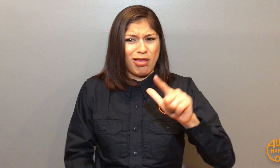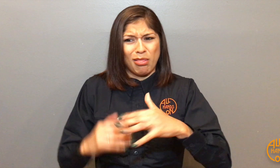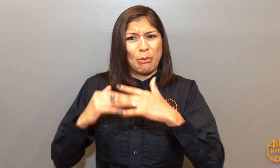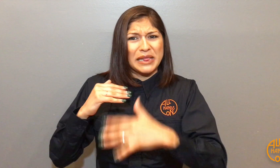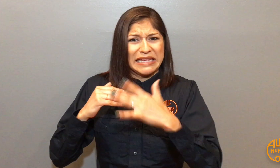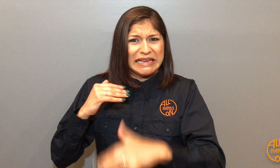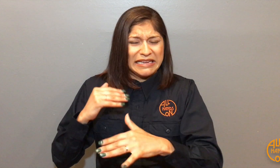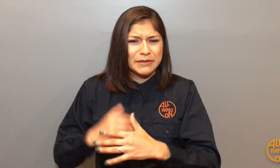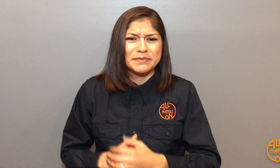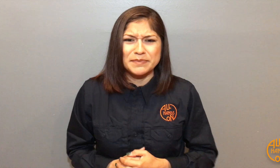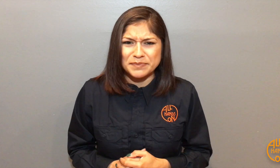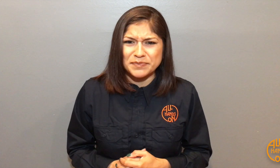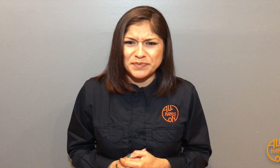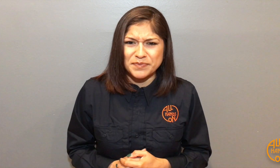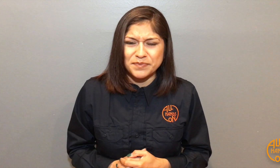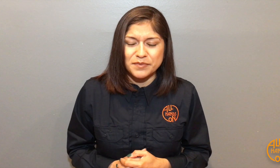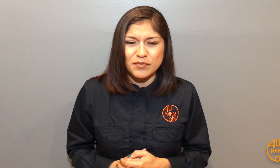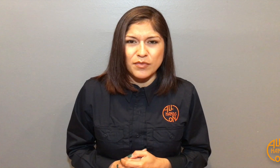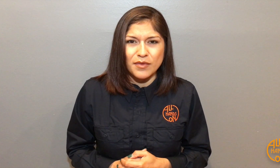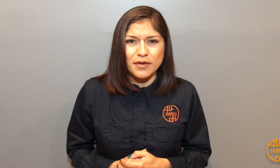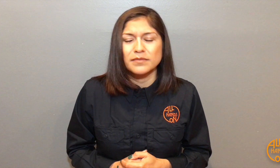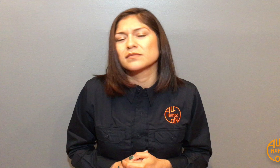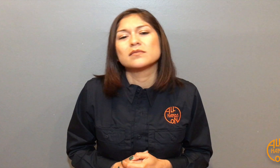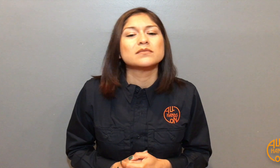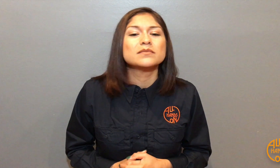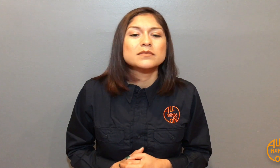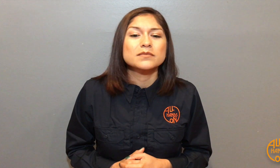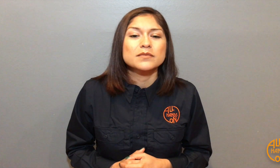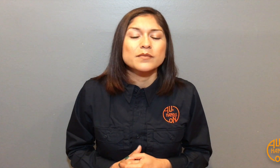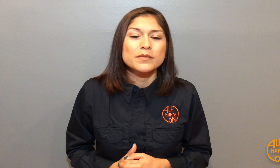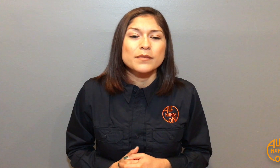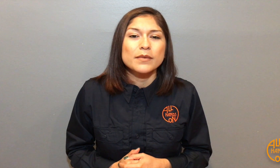that could mean at an arterial bleed